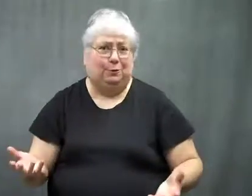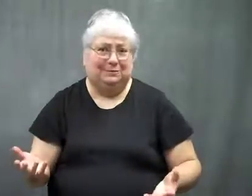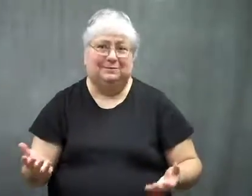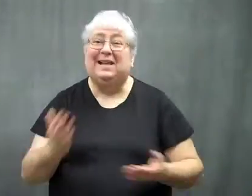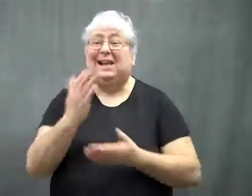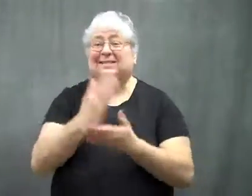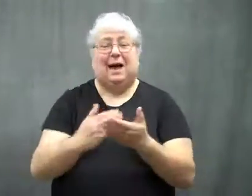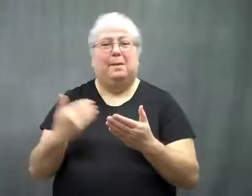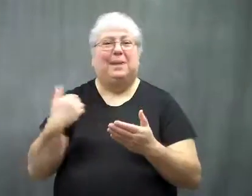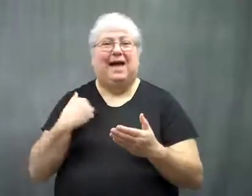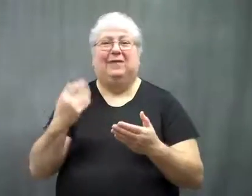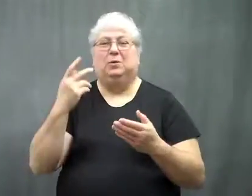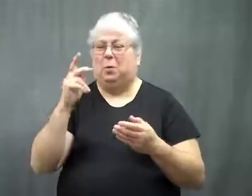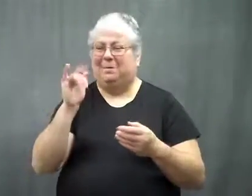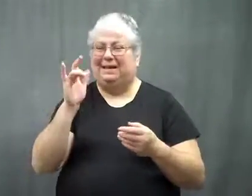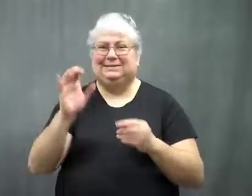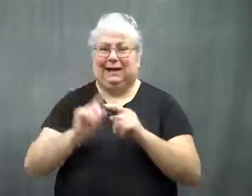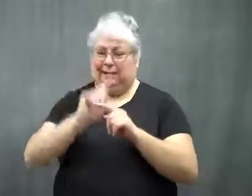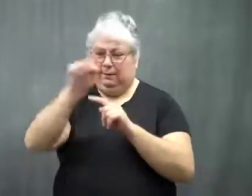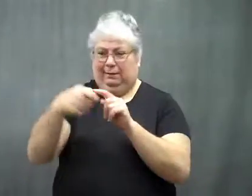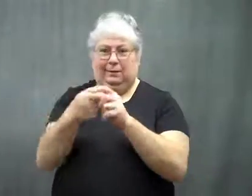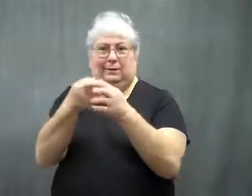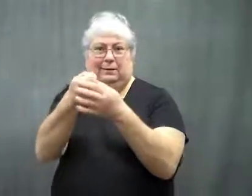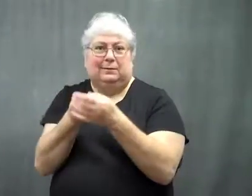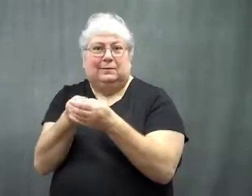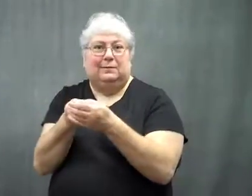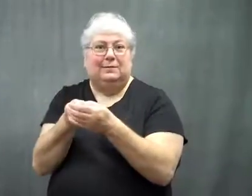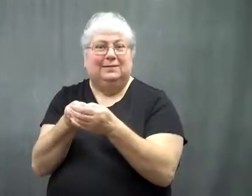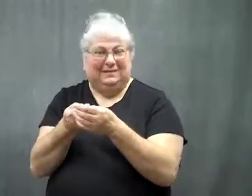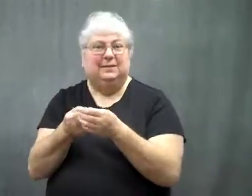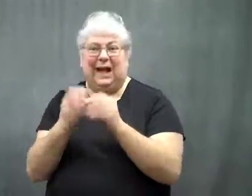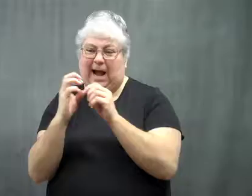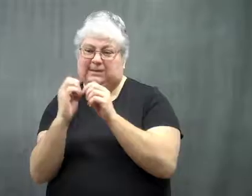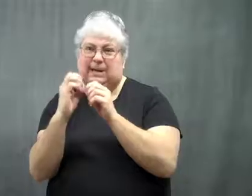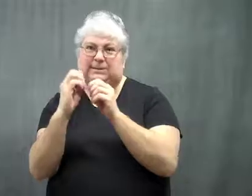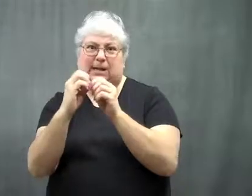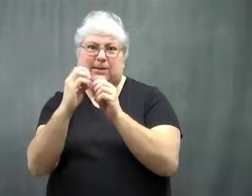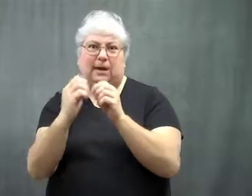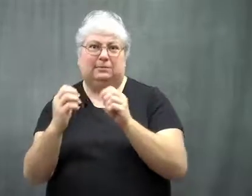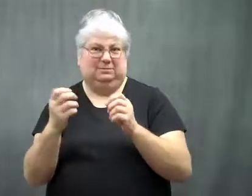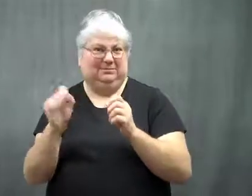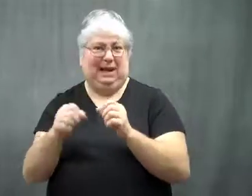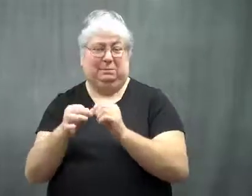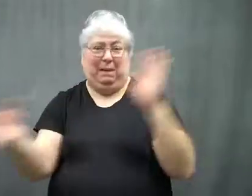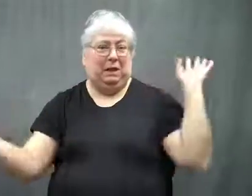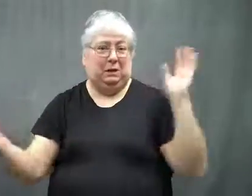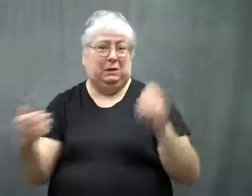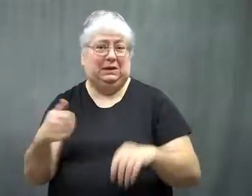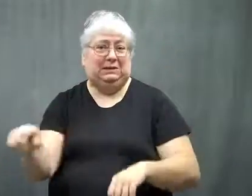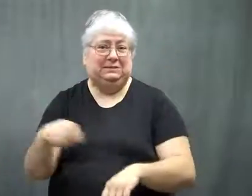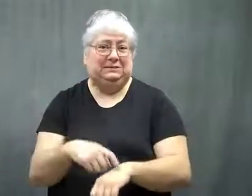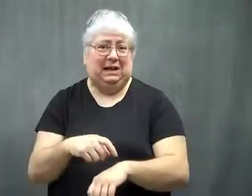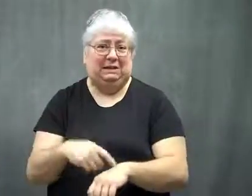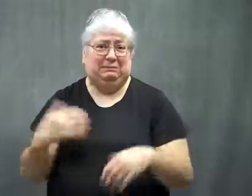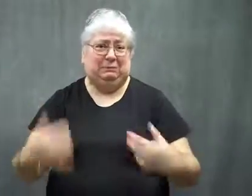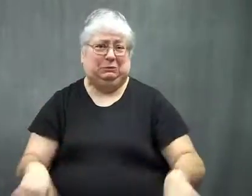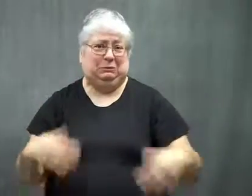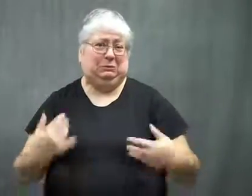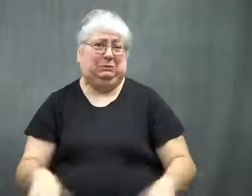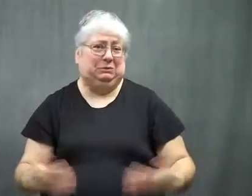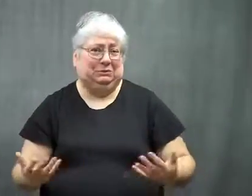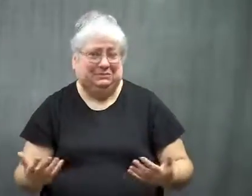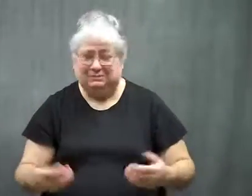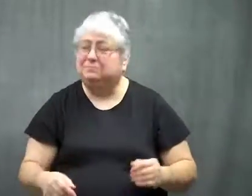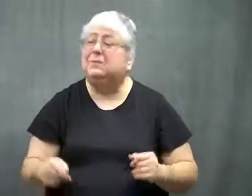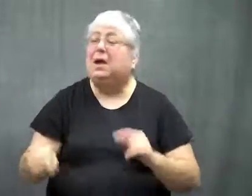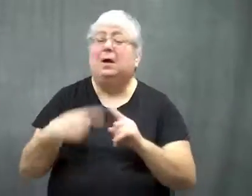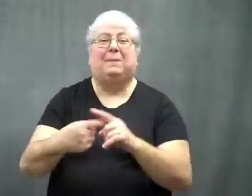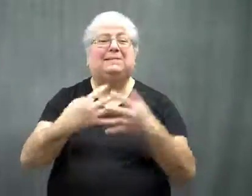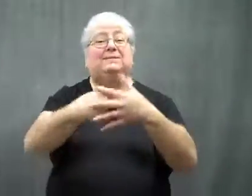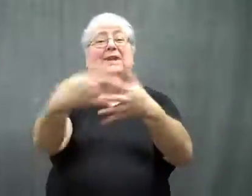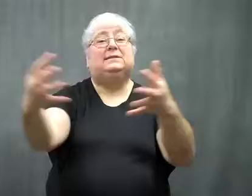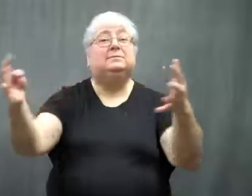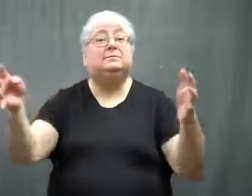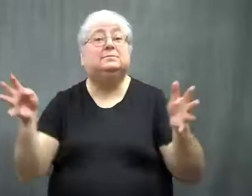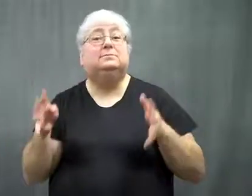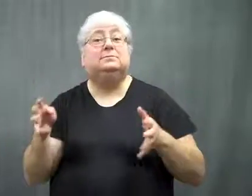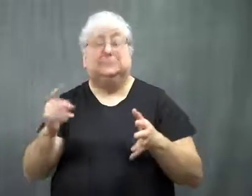Some had zip ties that were chewed on. They were ready to break any time.